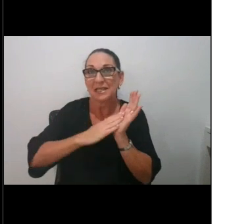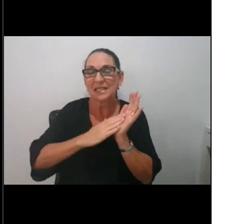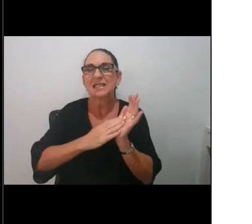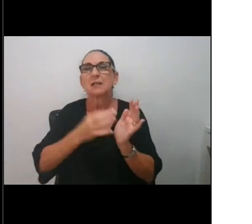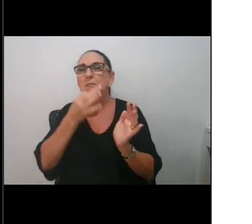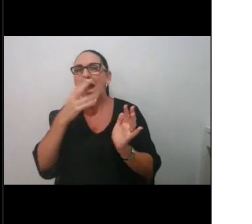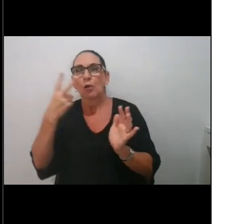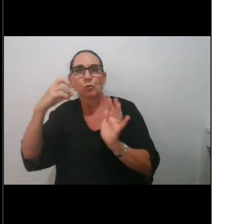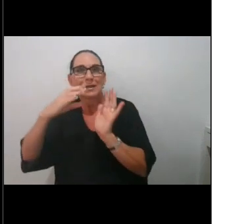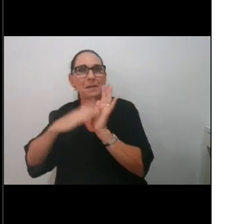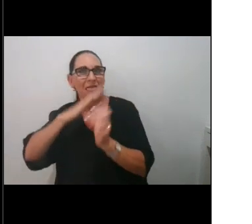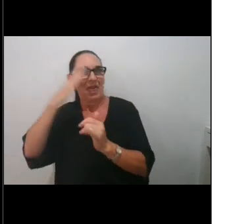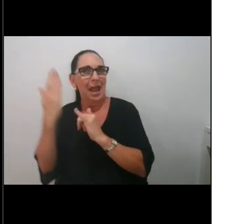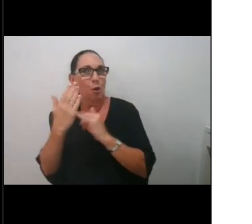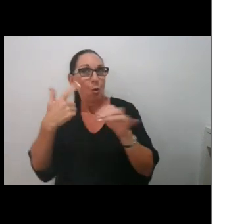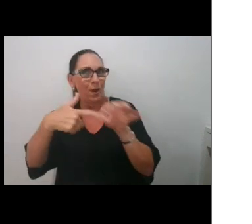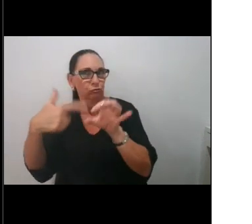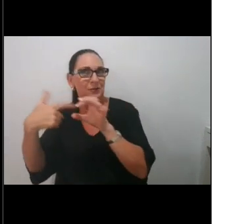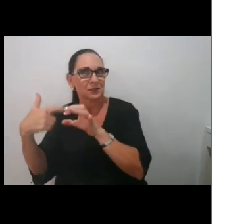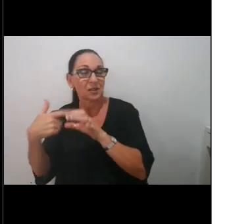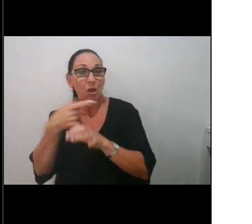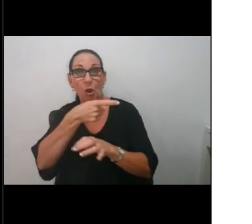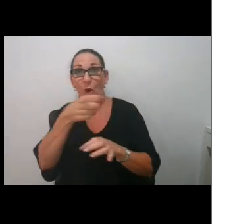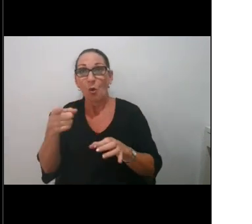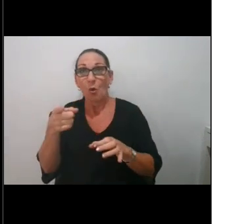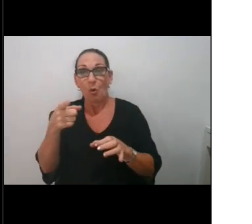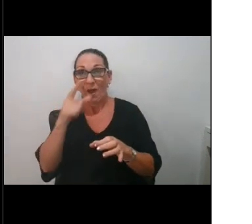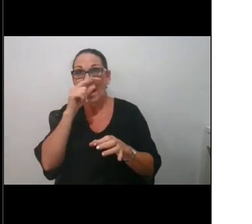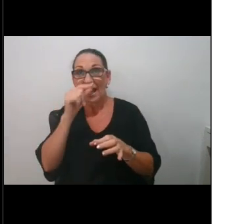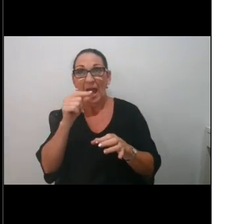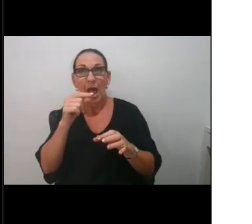if you have any questions during the webinar type them in the question box in the control